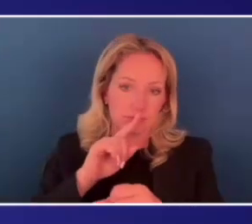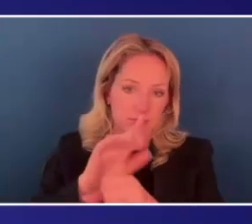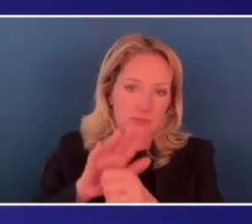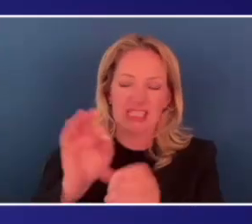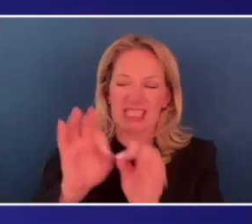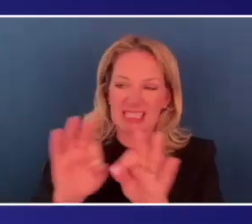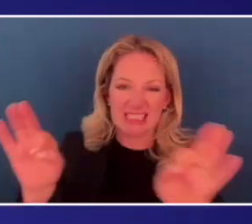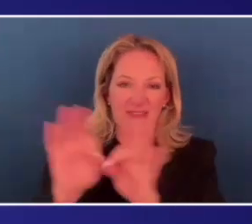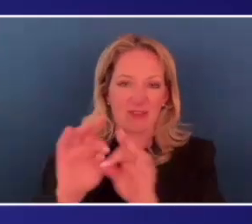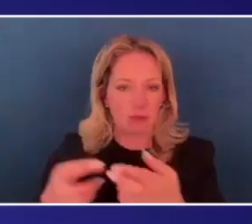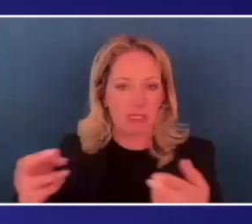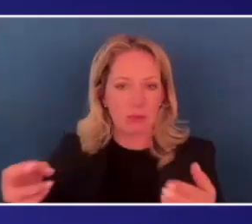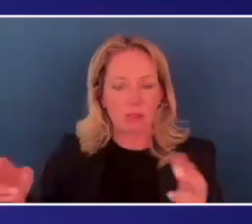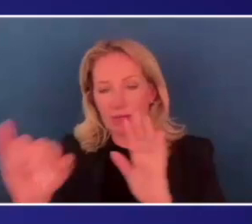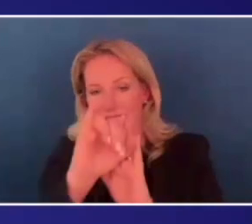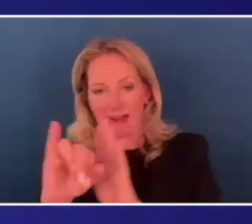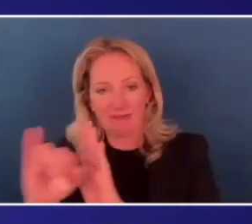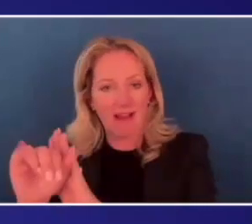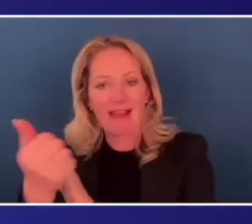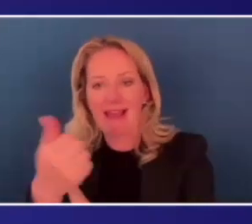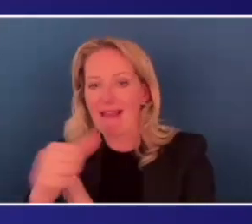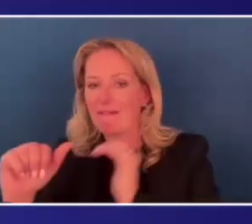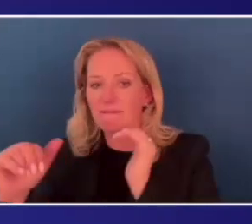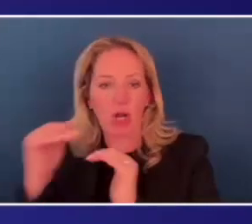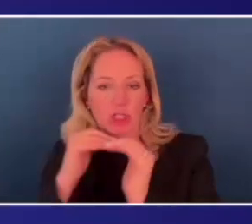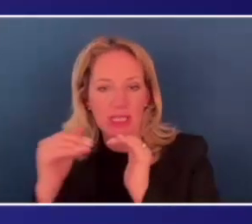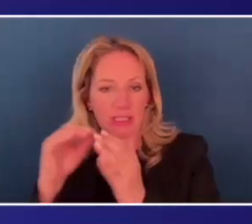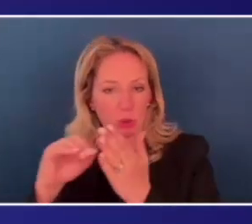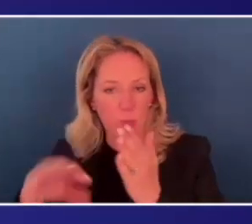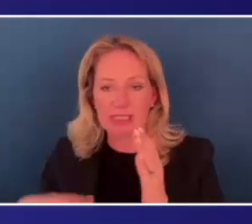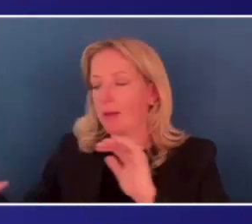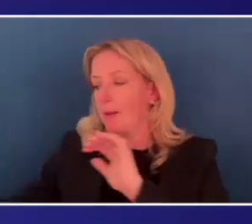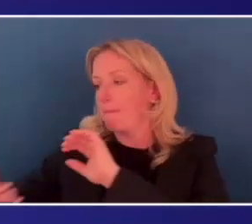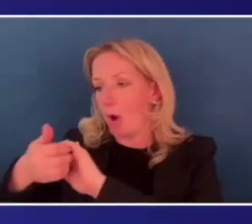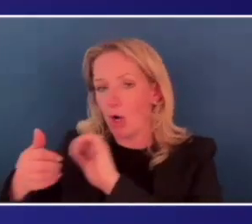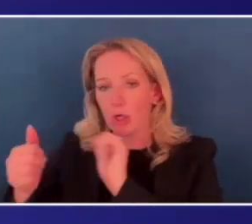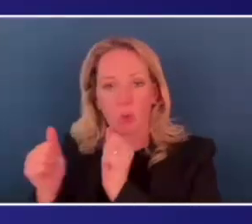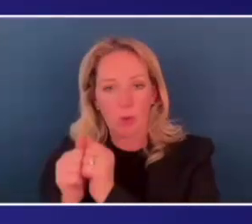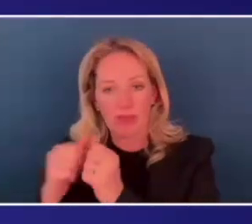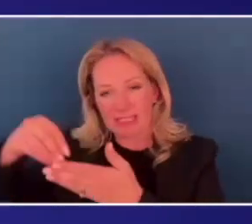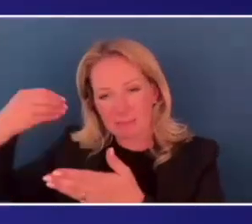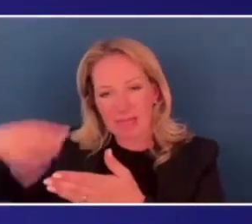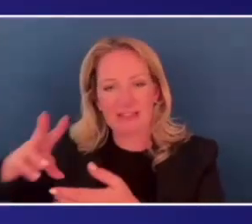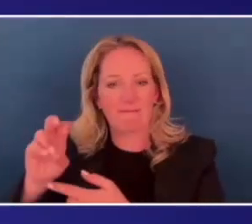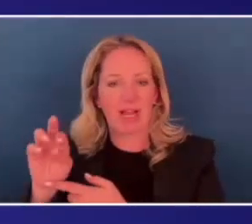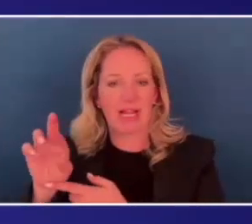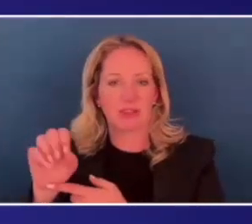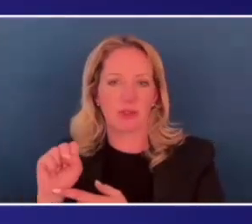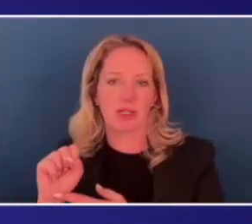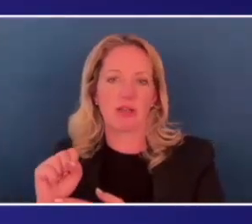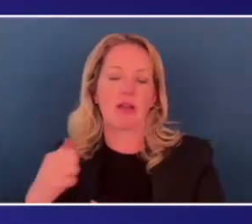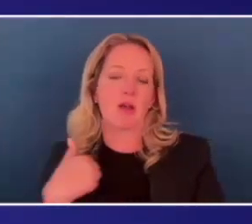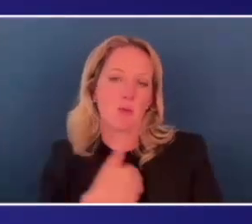Often partnering with expensive vendors and to date, we have received very little material or technical support from the department.